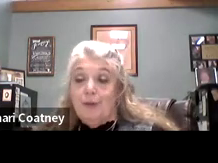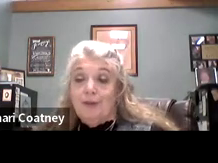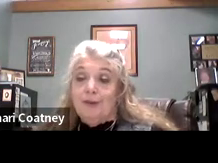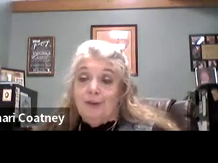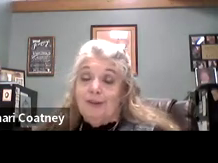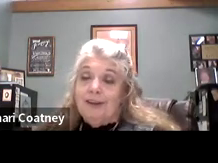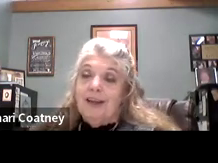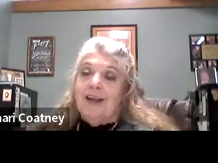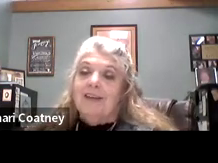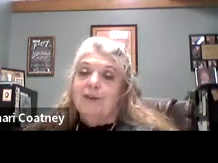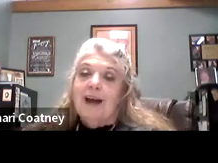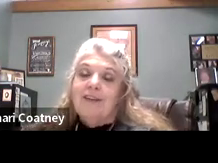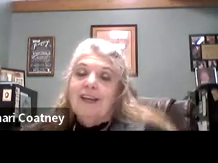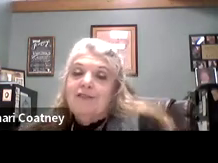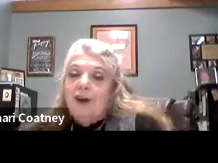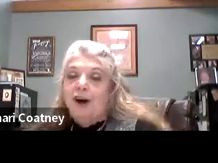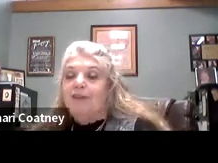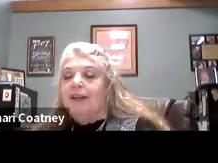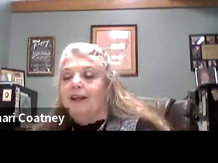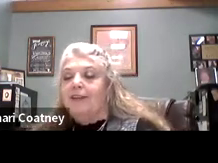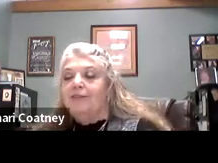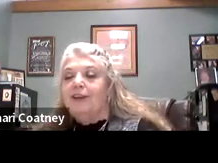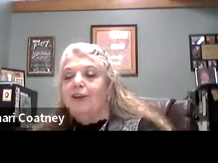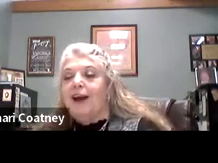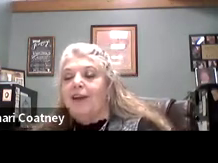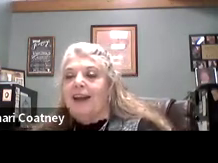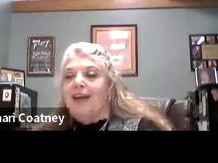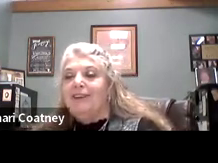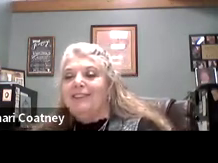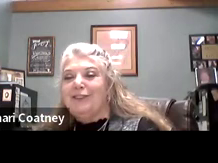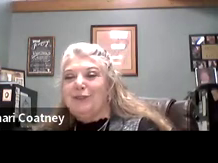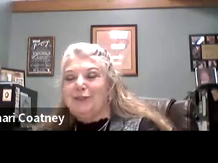Sometimes that's some of the hardest advocacy that you can do is when you're working with a family that just cares so much for that individual. They are trying to protect them.